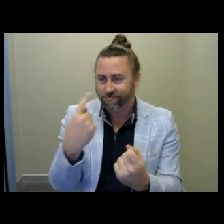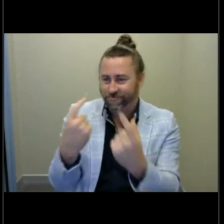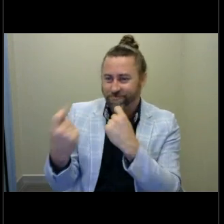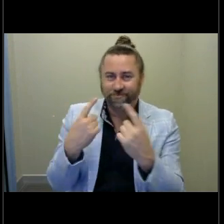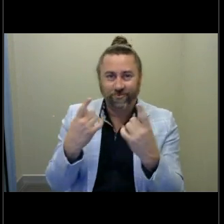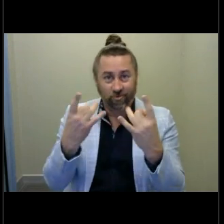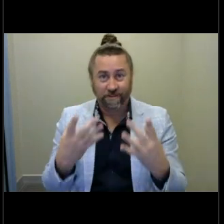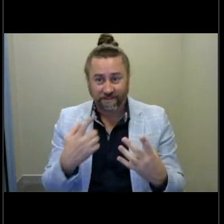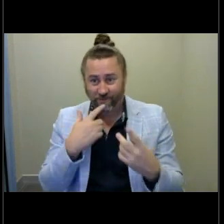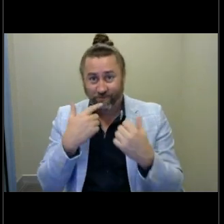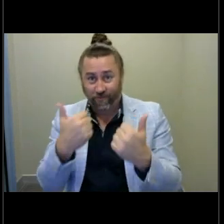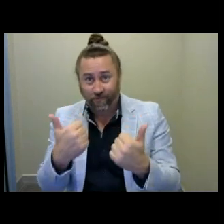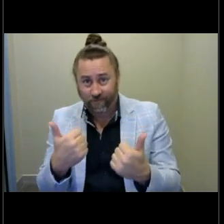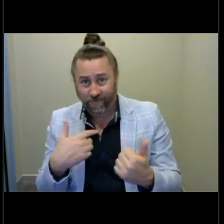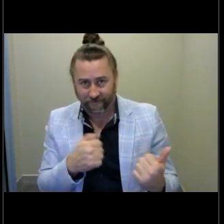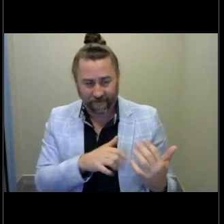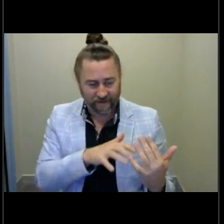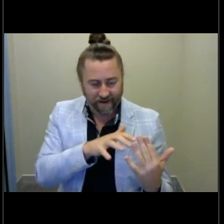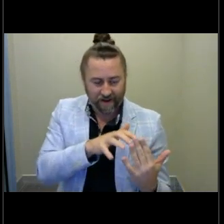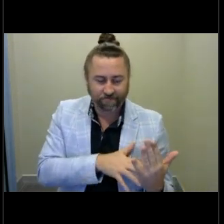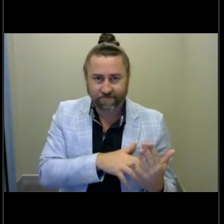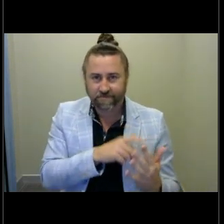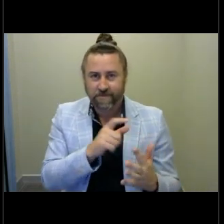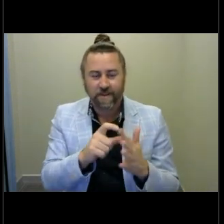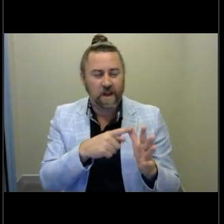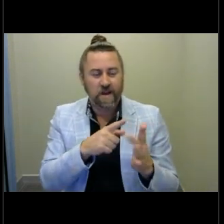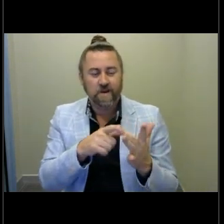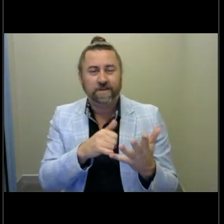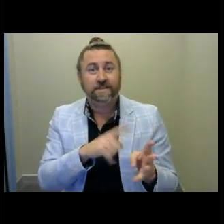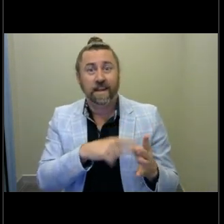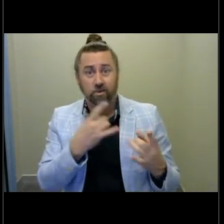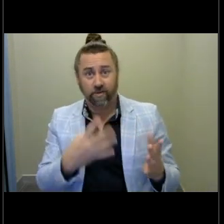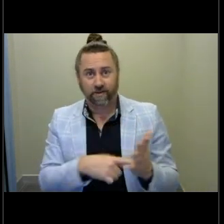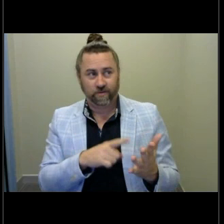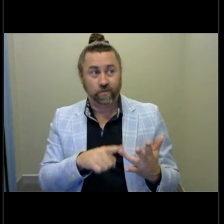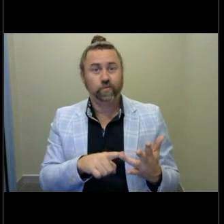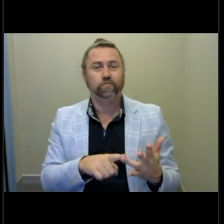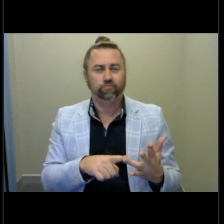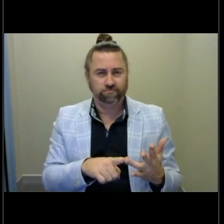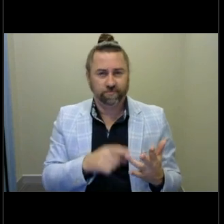We've got them all here and Daisy is ready to answer those throughout the presentation as well.